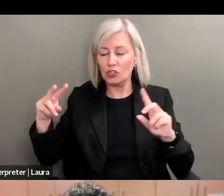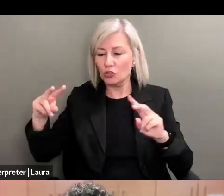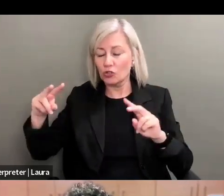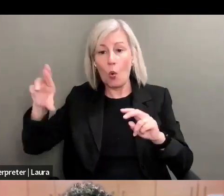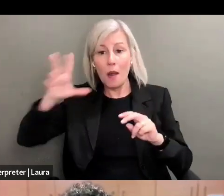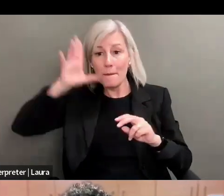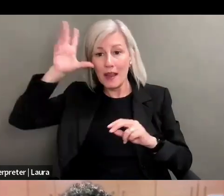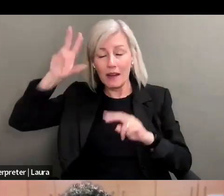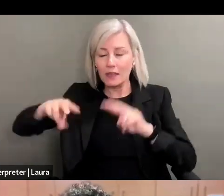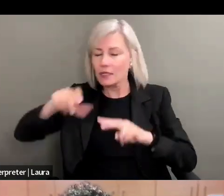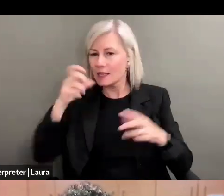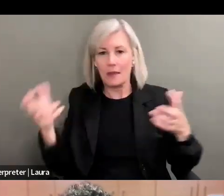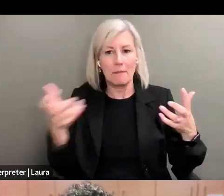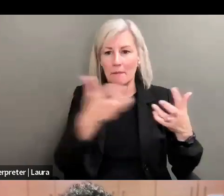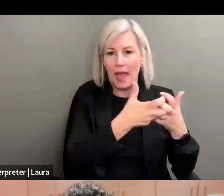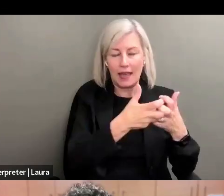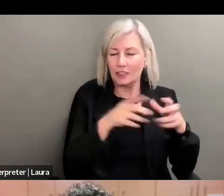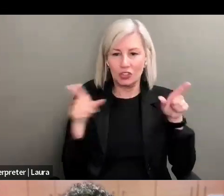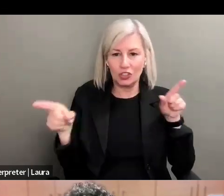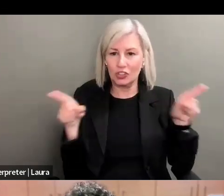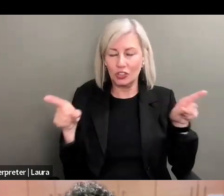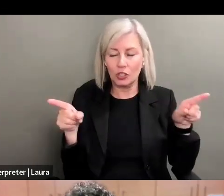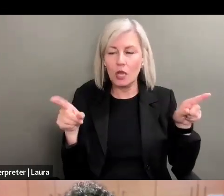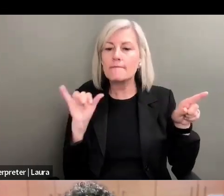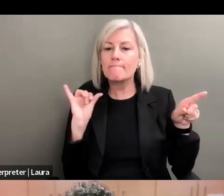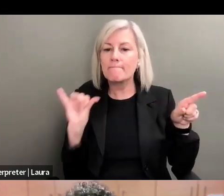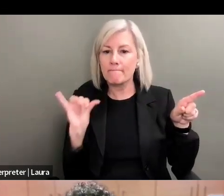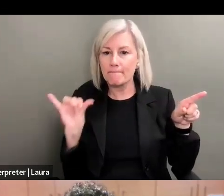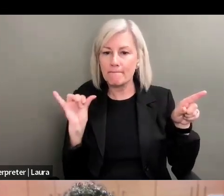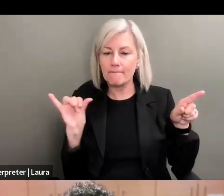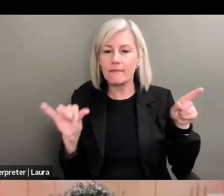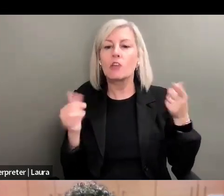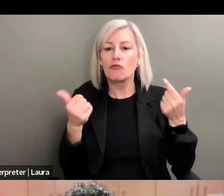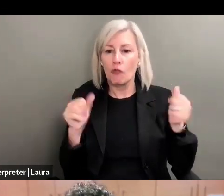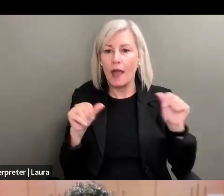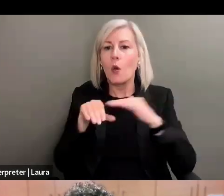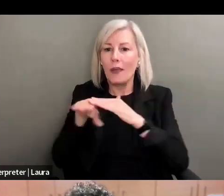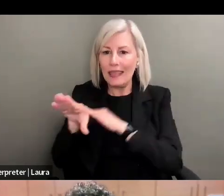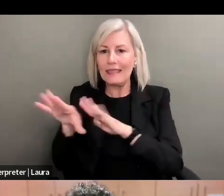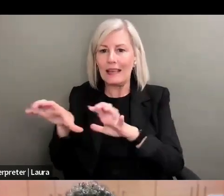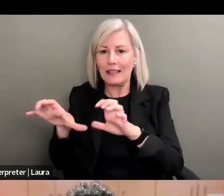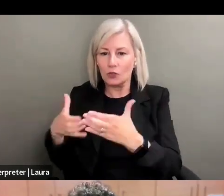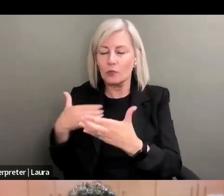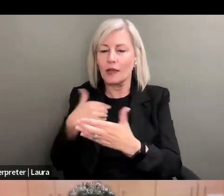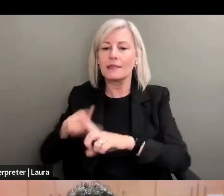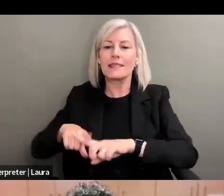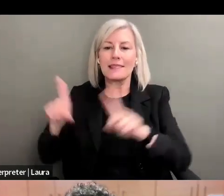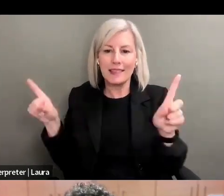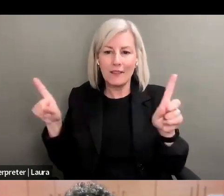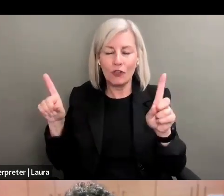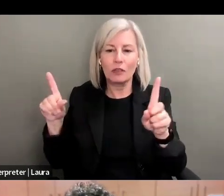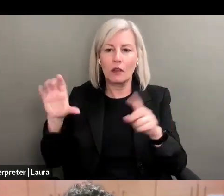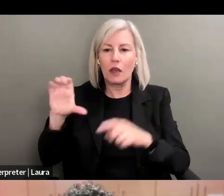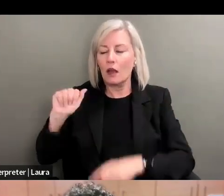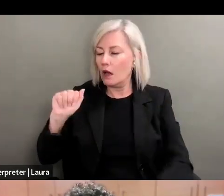don't match their performance there. You could try to go do it in a classroom that maybe has different acoustics or different types